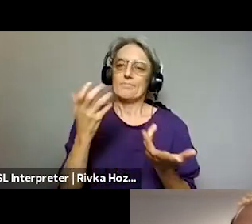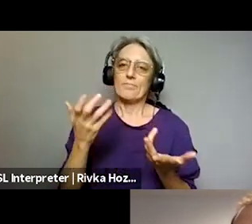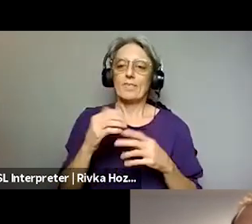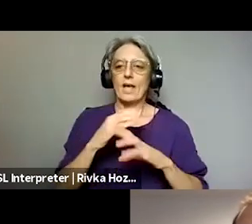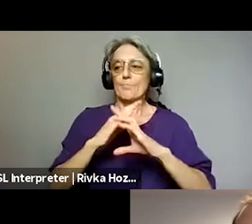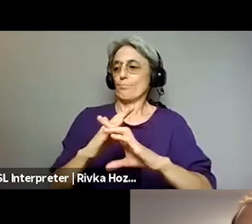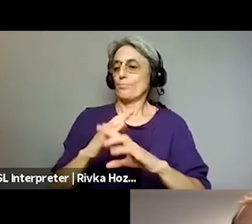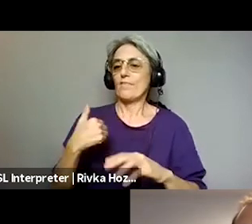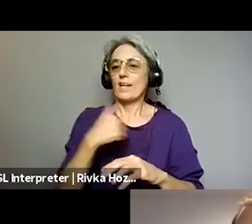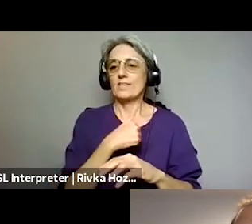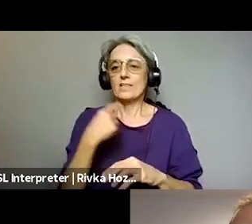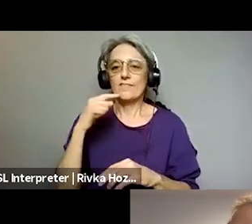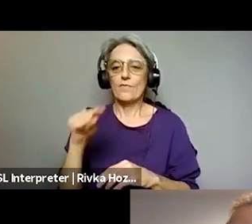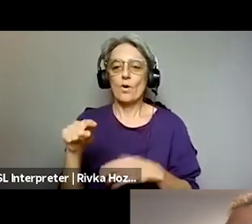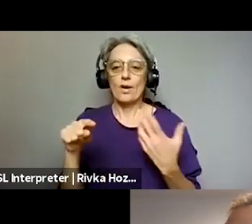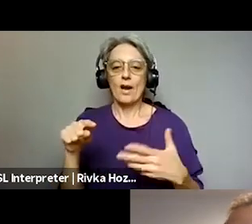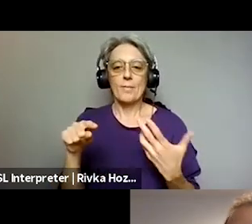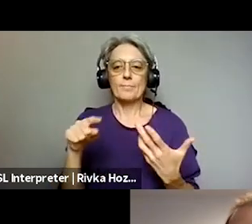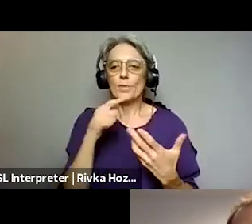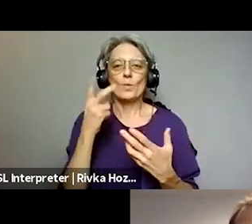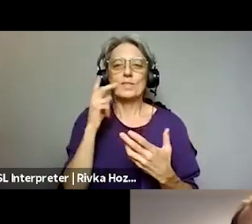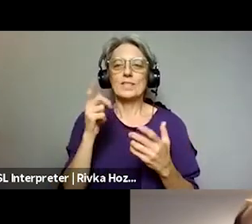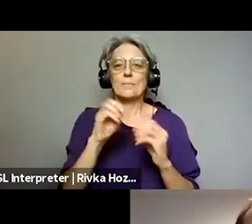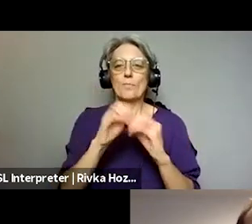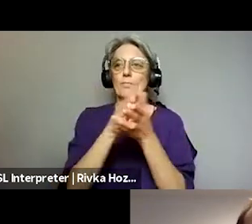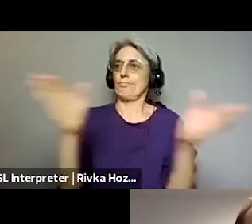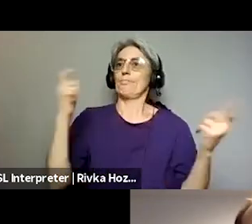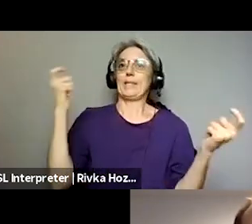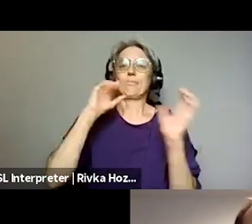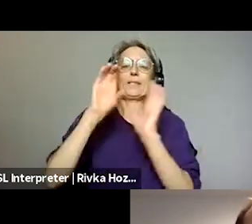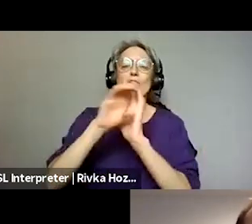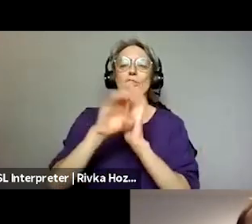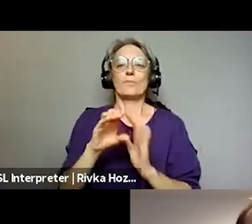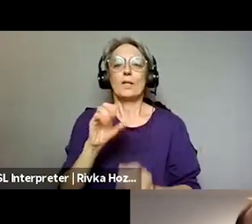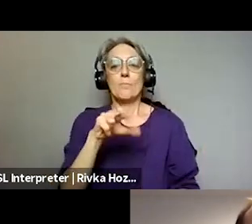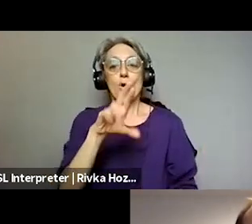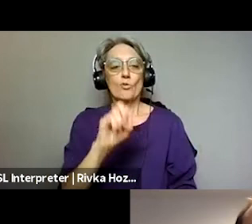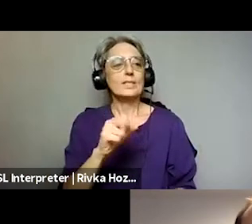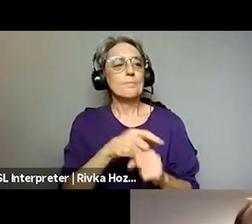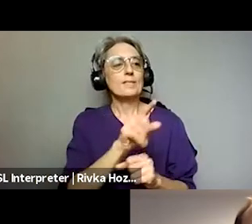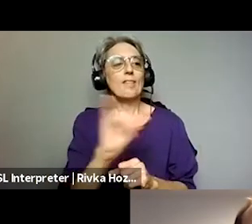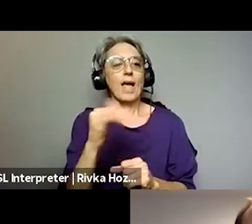getting the bigger picture. I think Maurice makes like a really good point that is super important